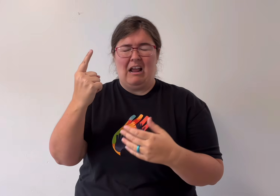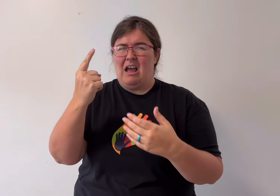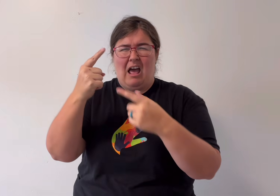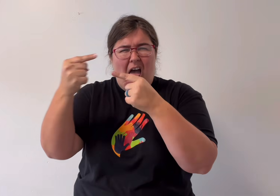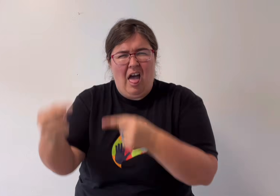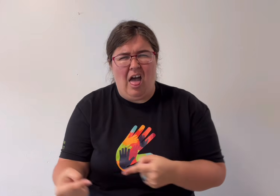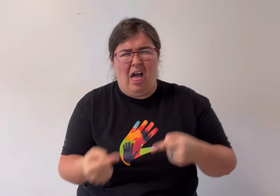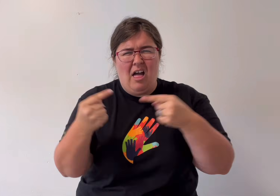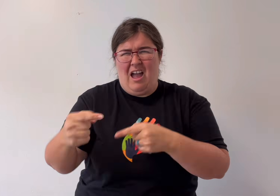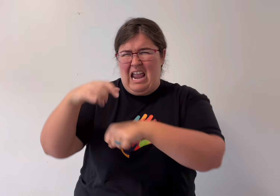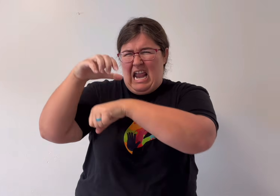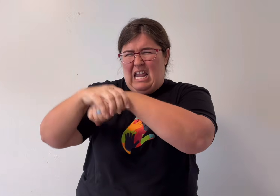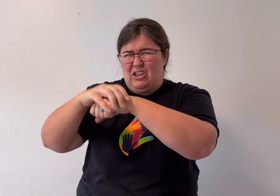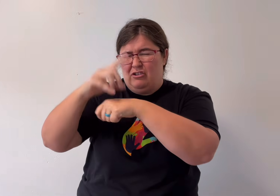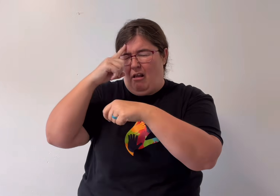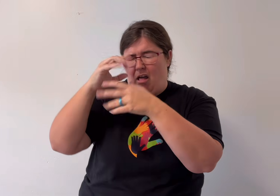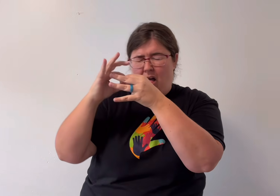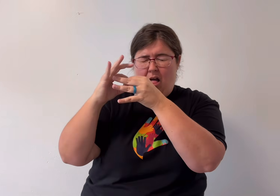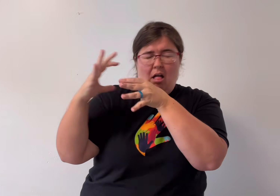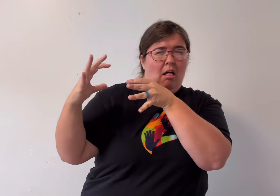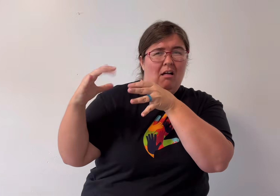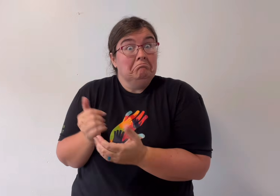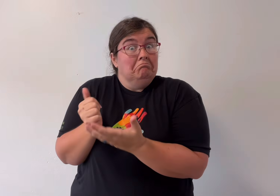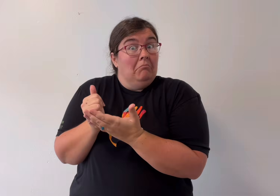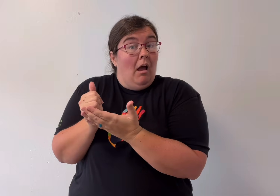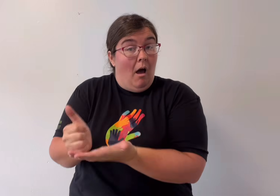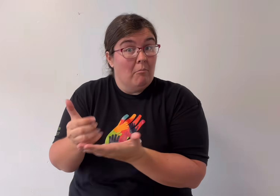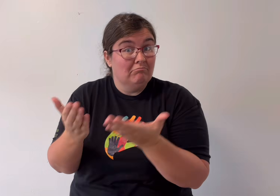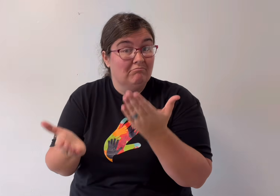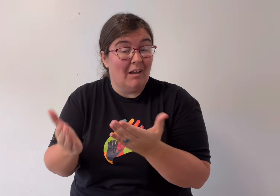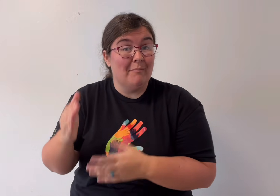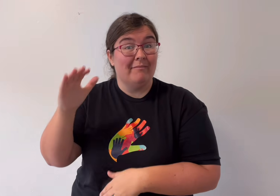If someone's really struggling with mentally disconnecting from English, it might help